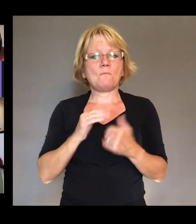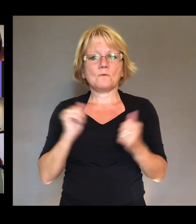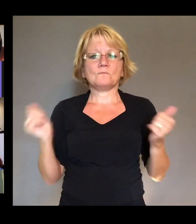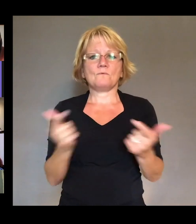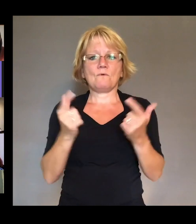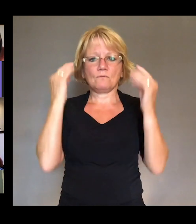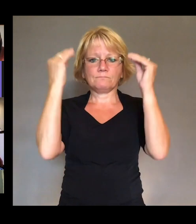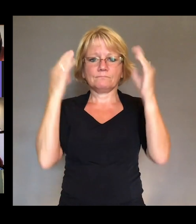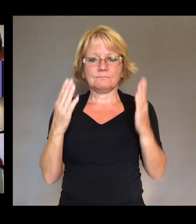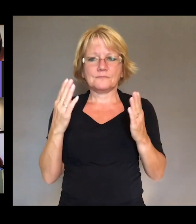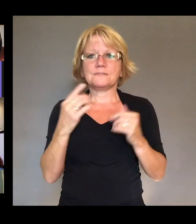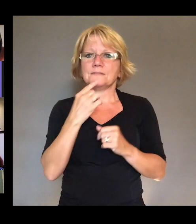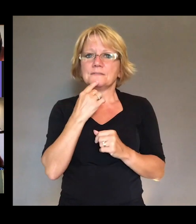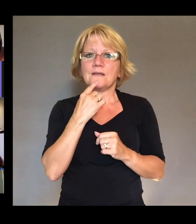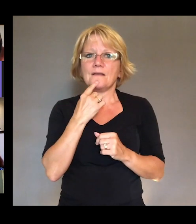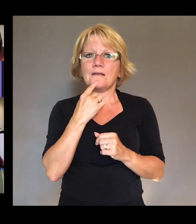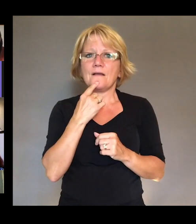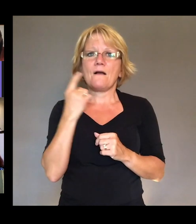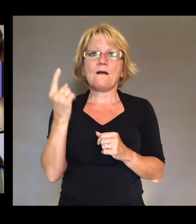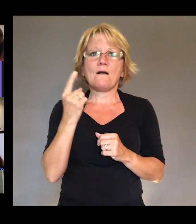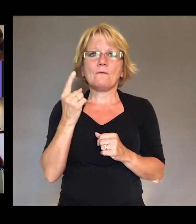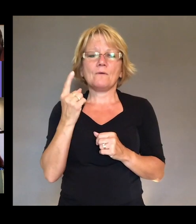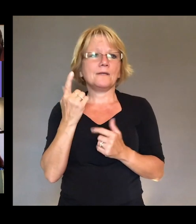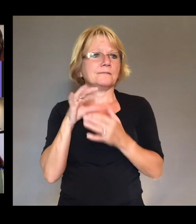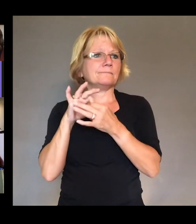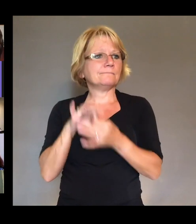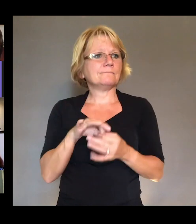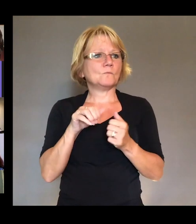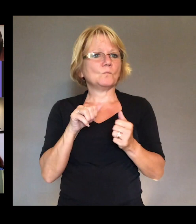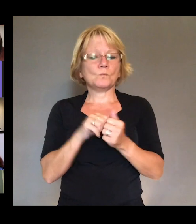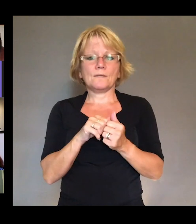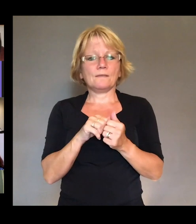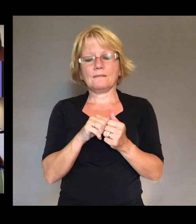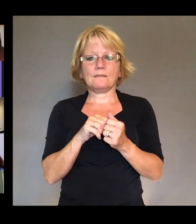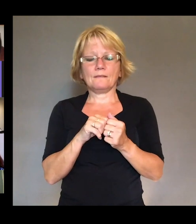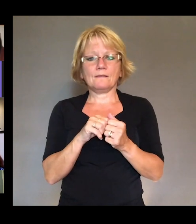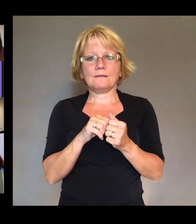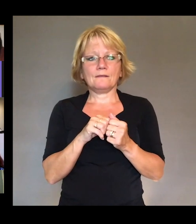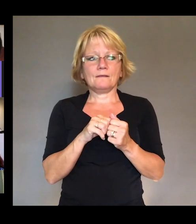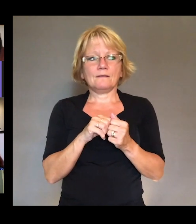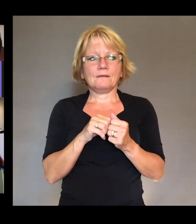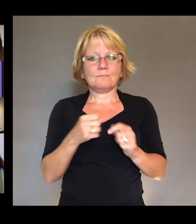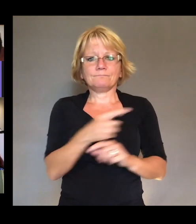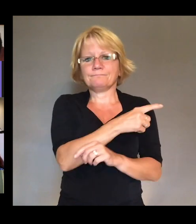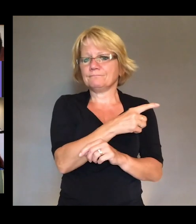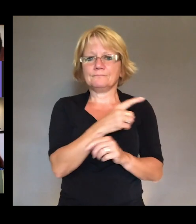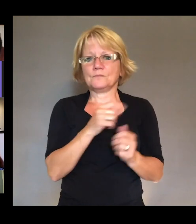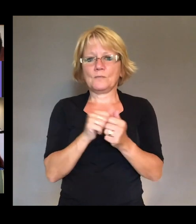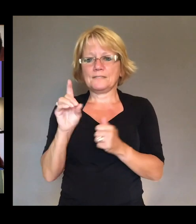And almost all of the people who answered it was always due to factors that had nothing to do with disability, right?